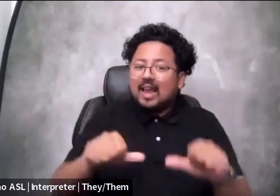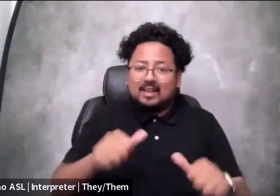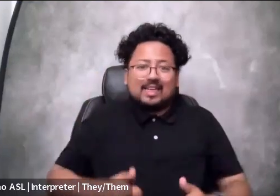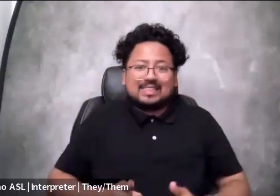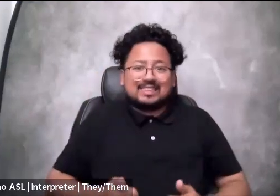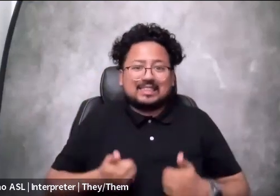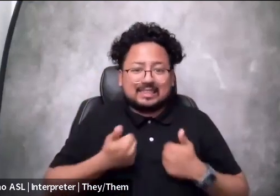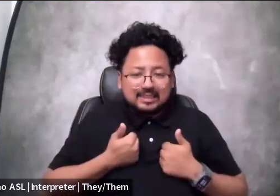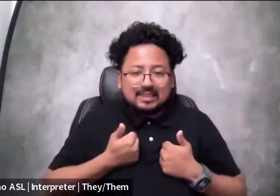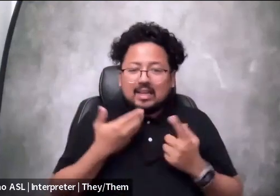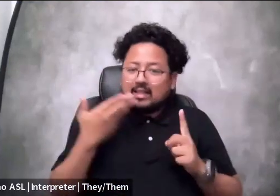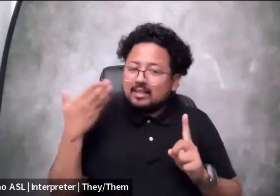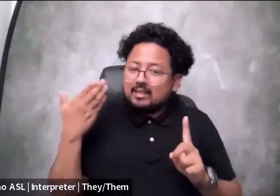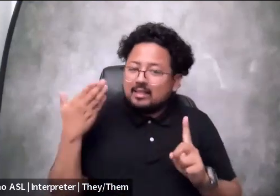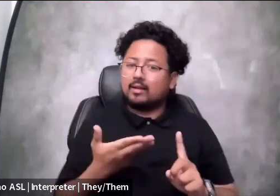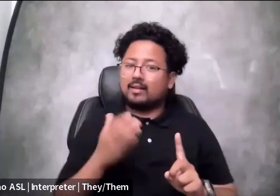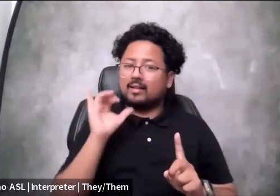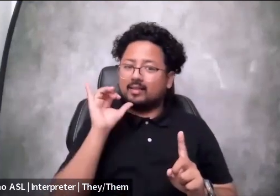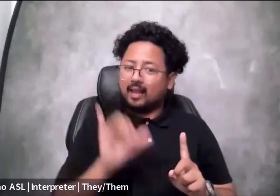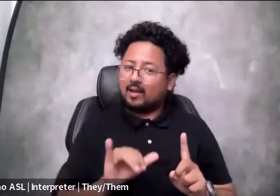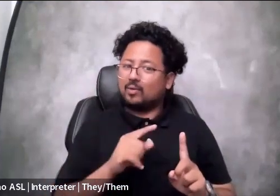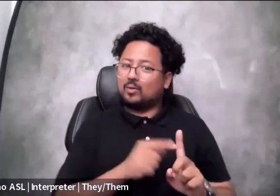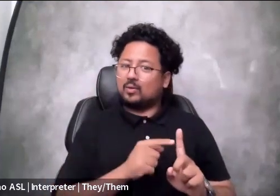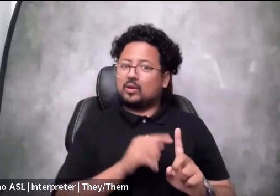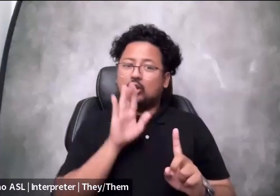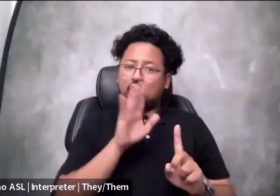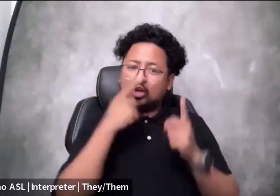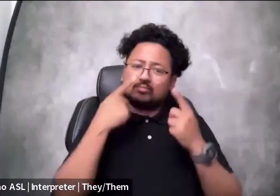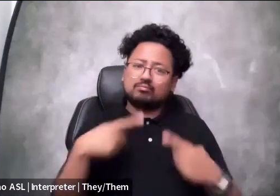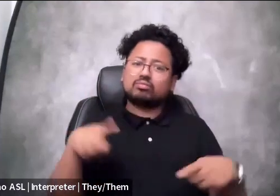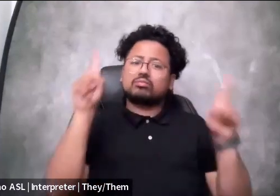And the fact that that was an accomplishment kind of